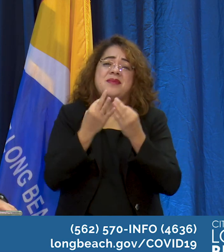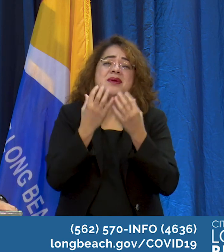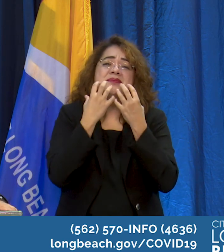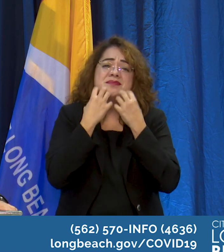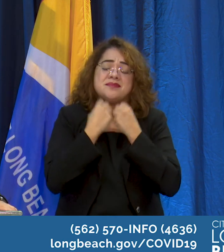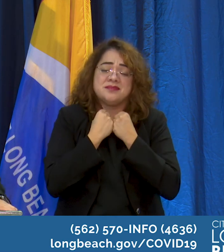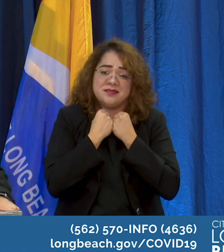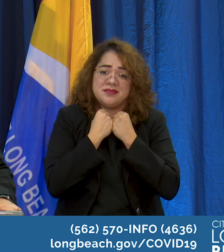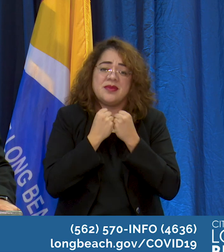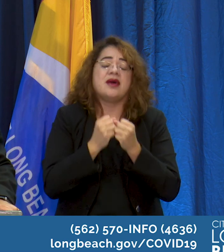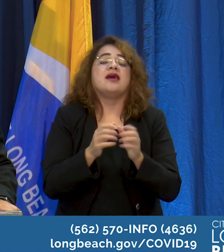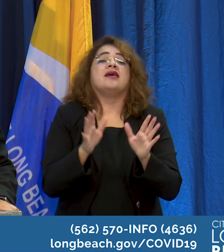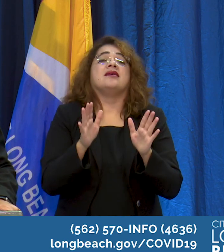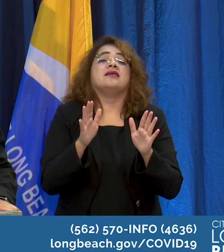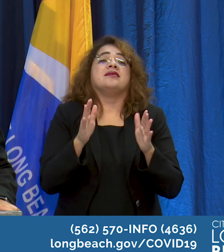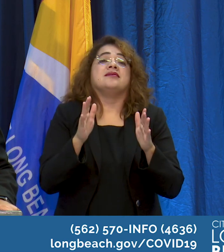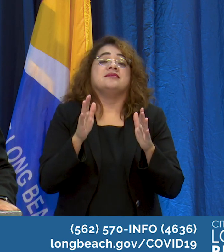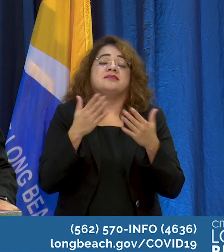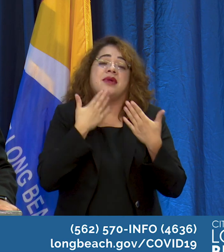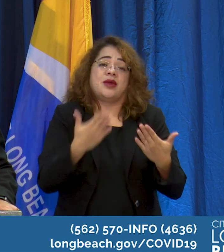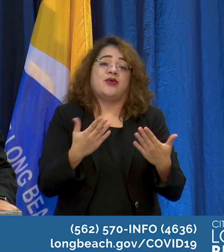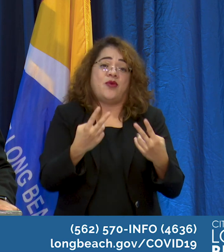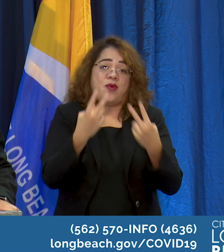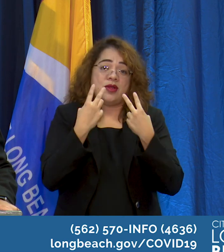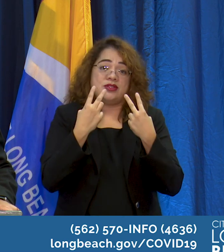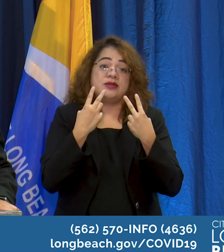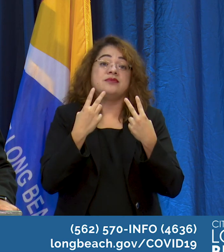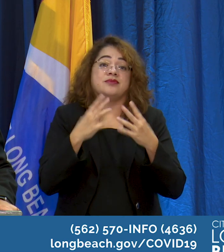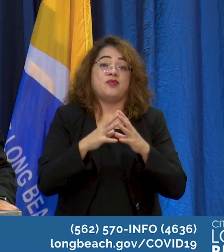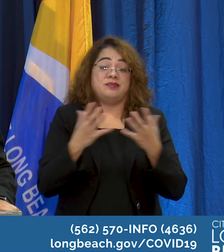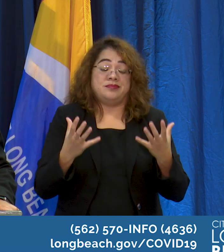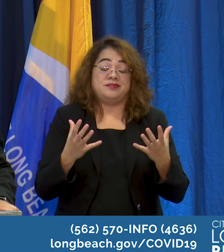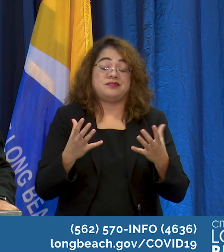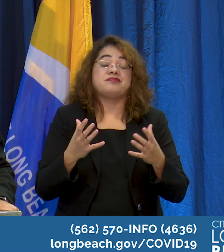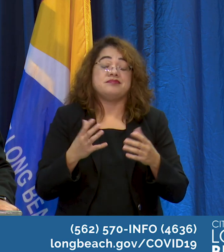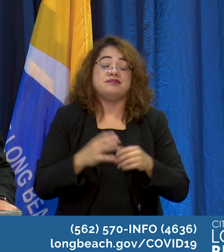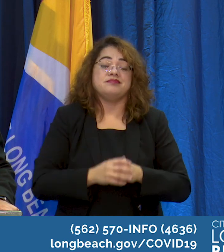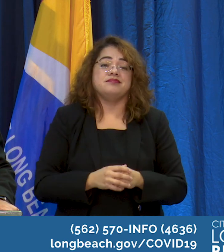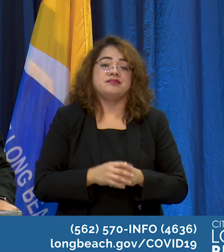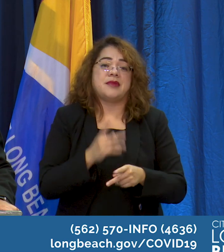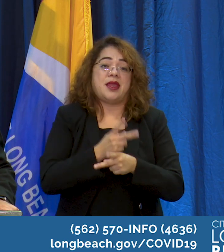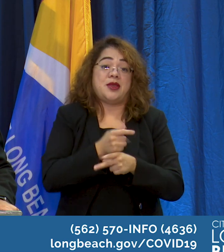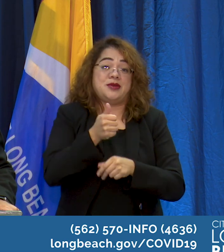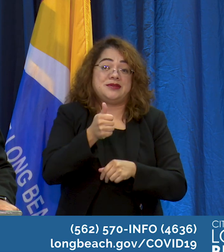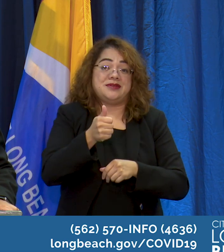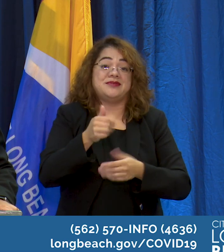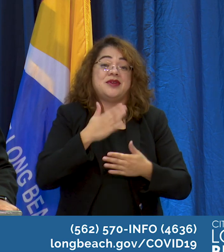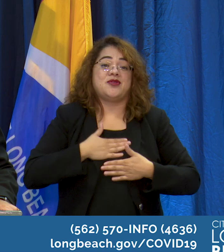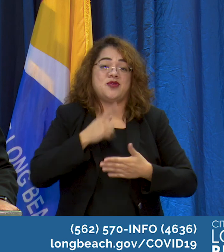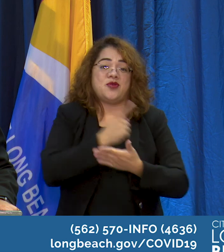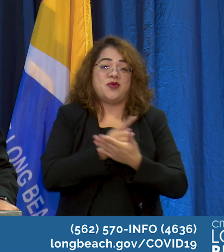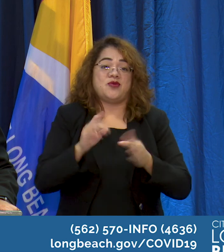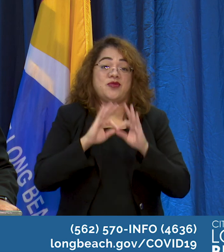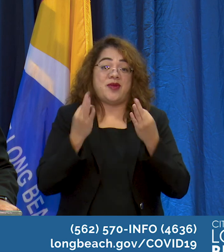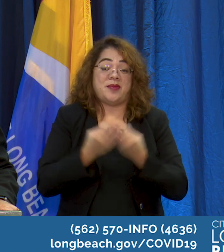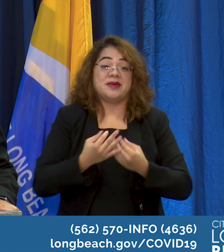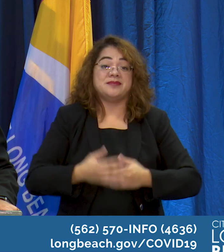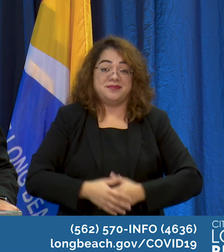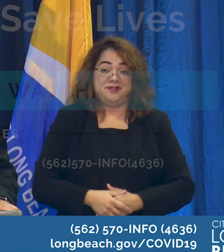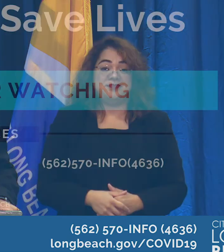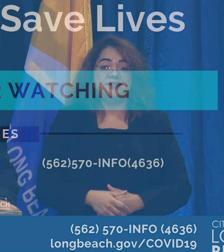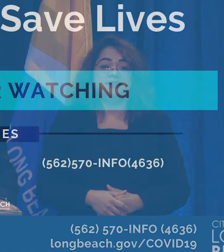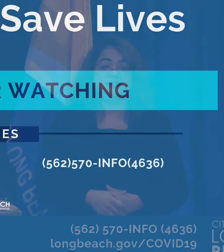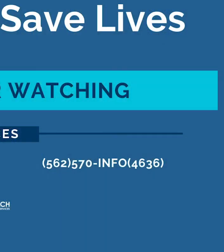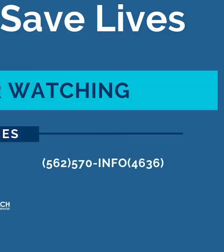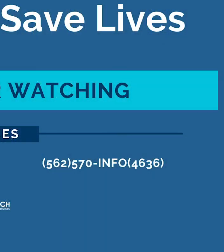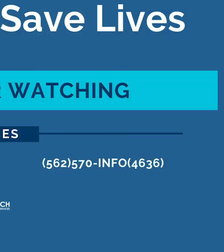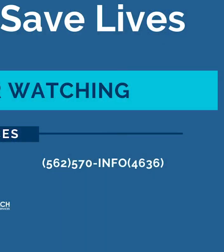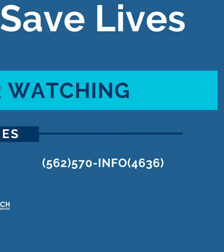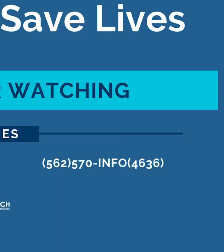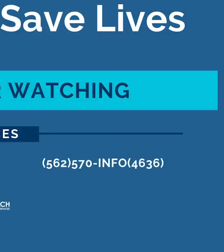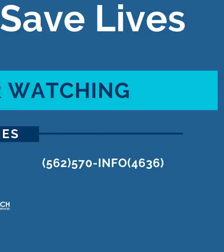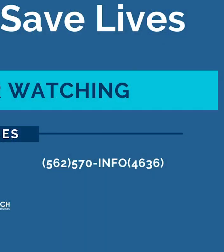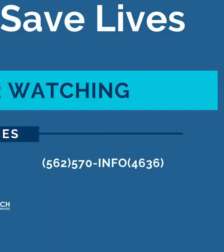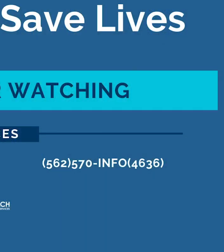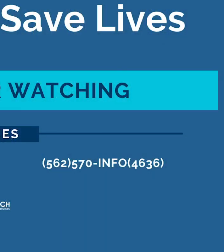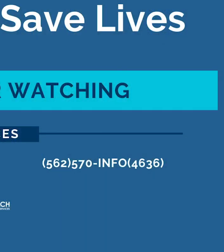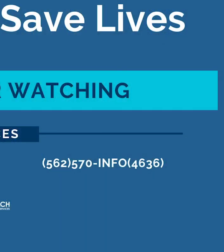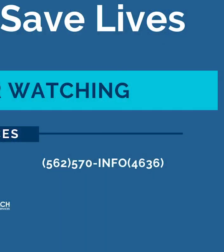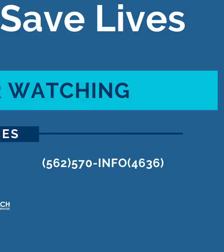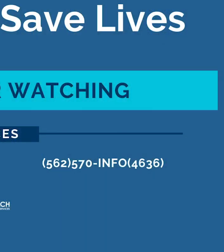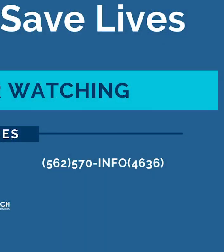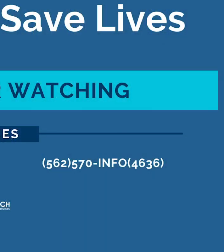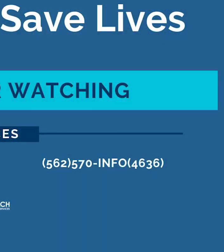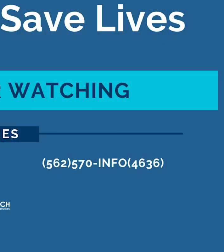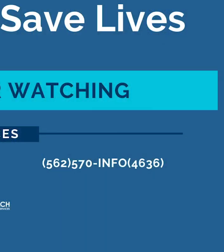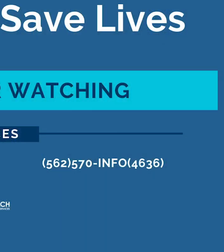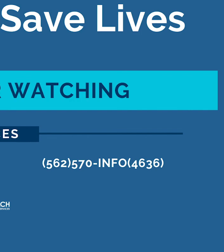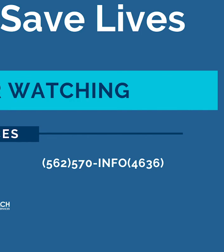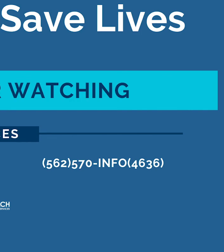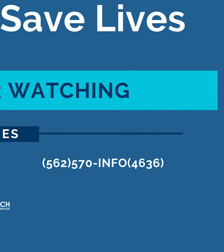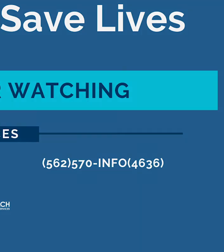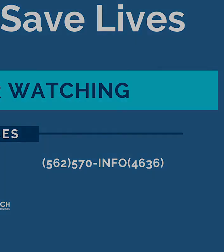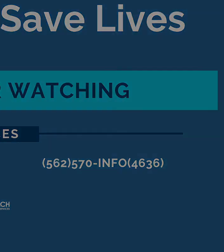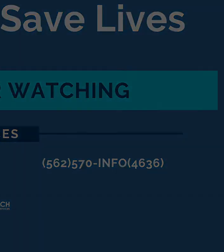is you